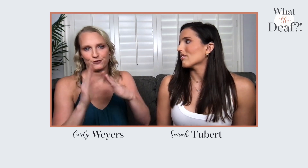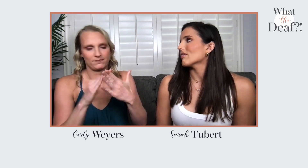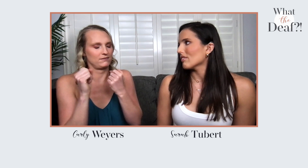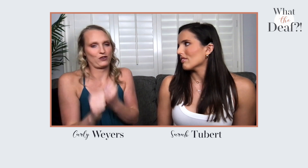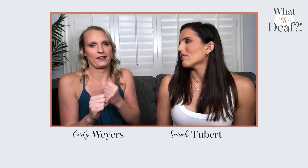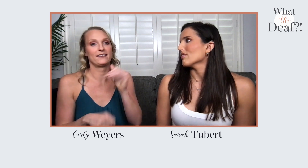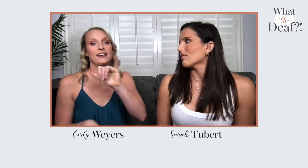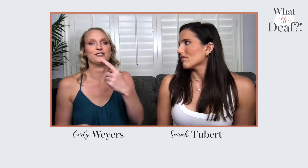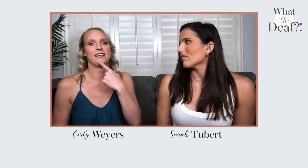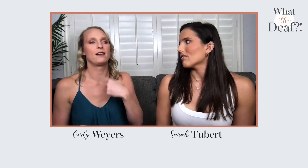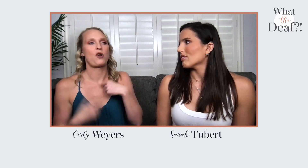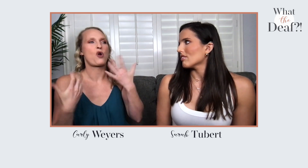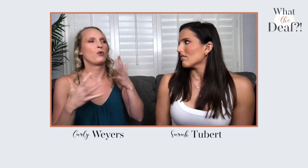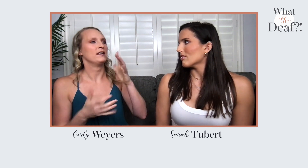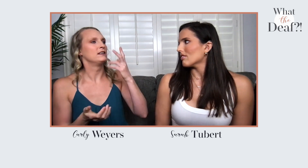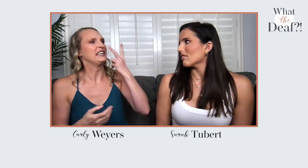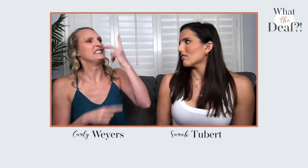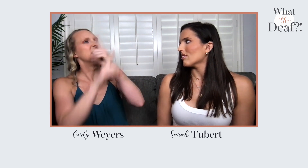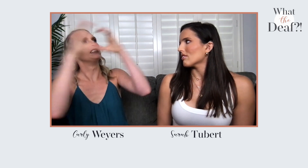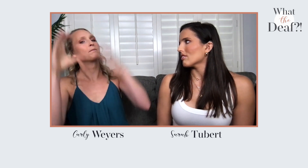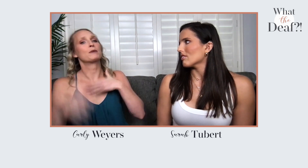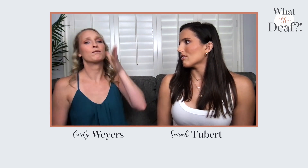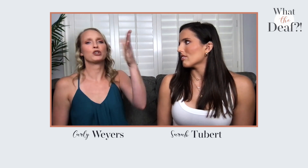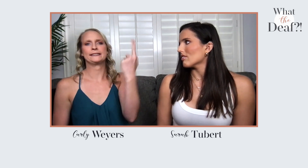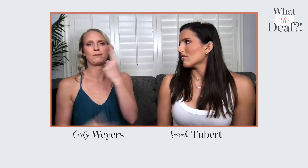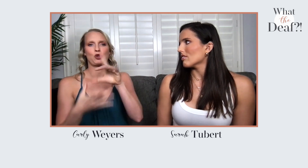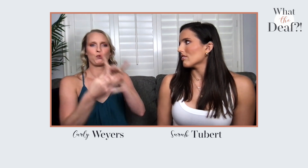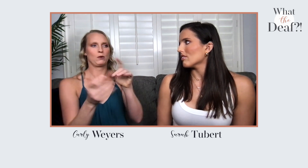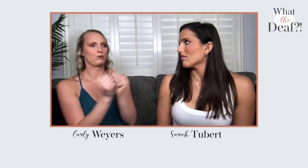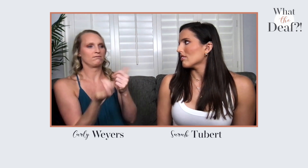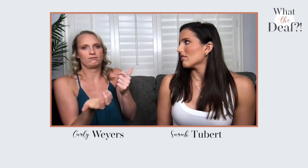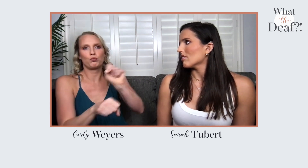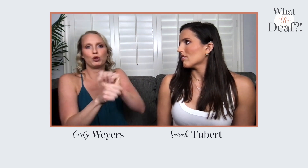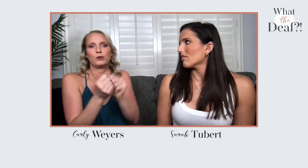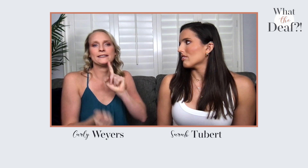And like you said, when I saw my future, I saw myself working with deaf individuals.